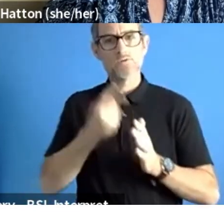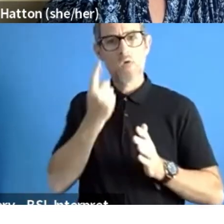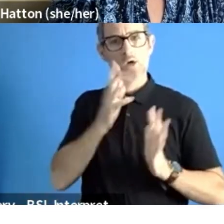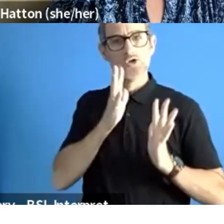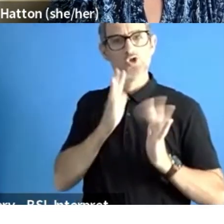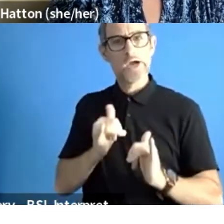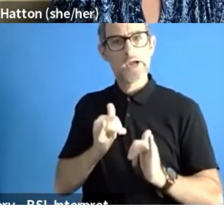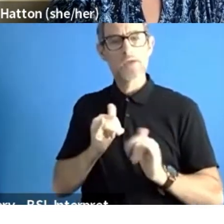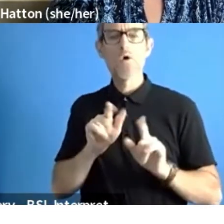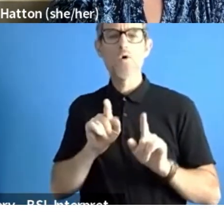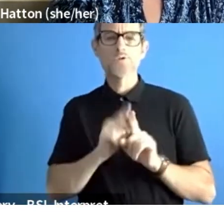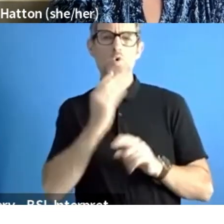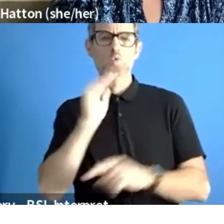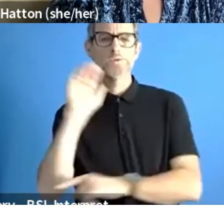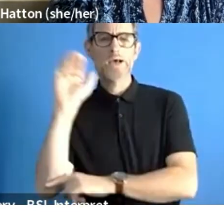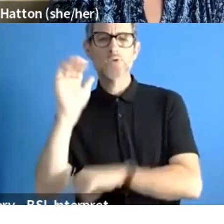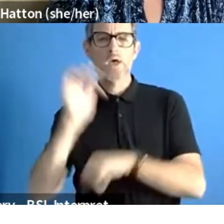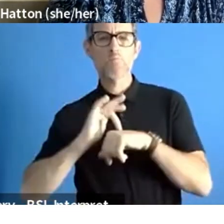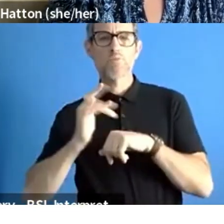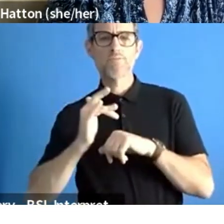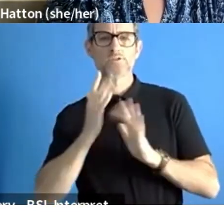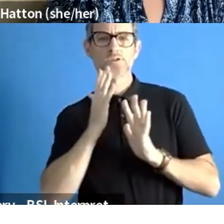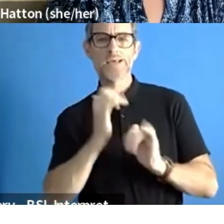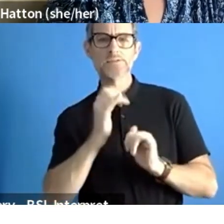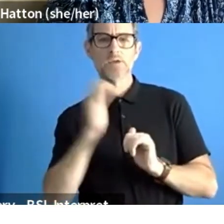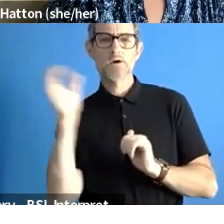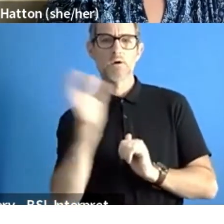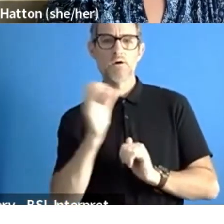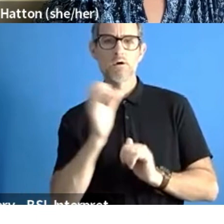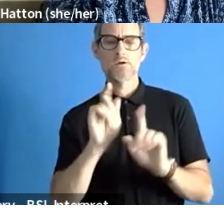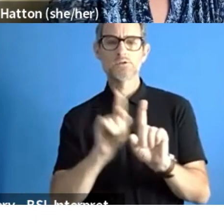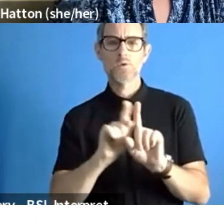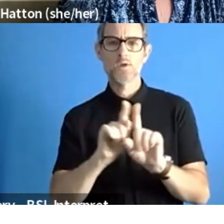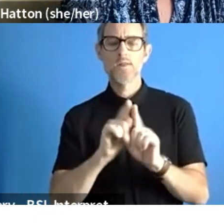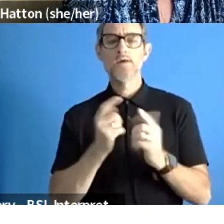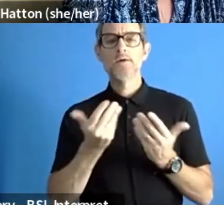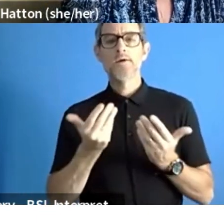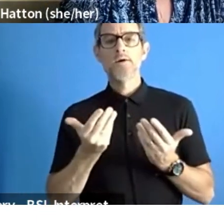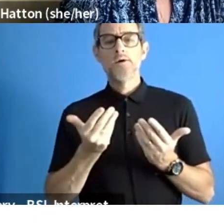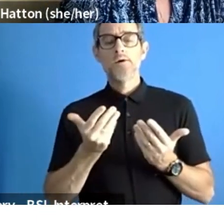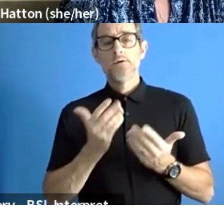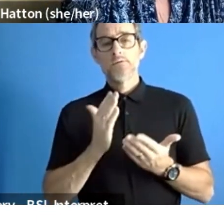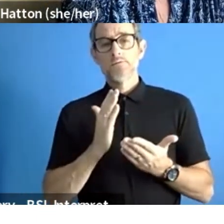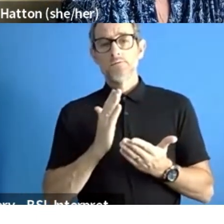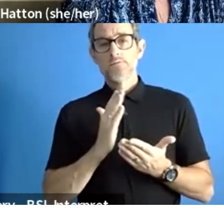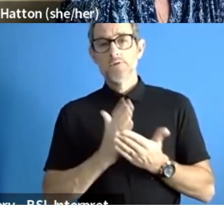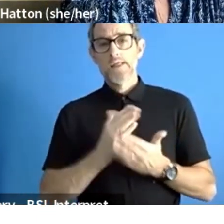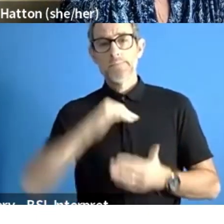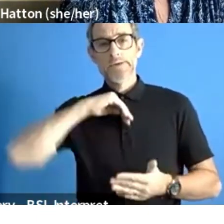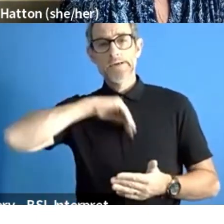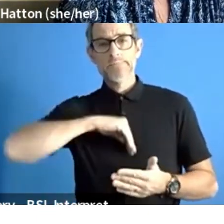professional testers that we bring in. I felt it was shocking although in the